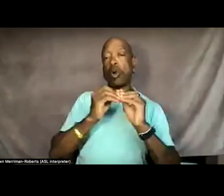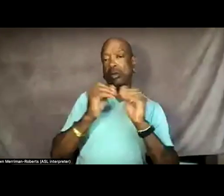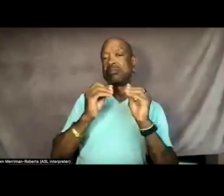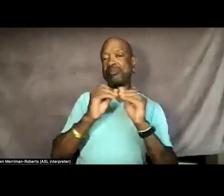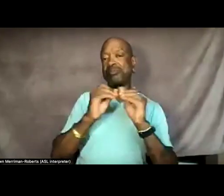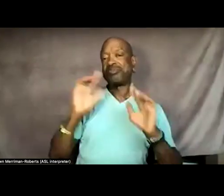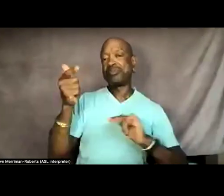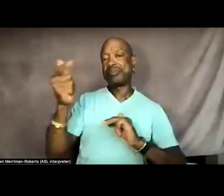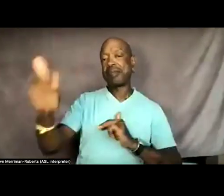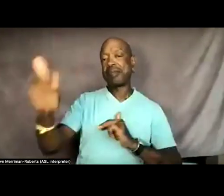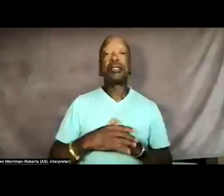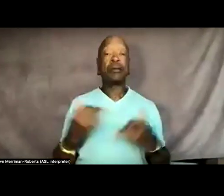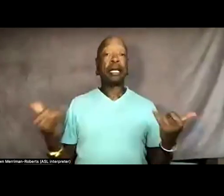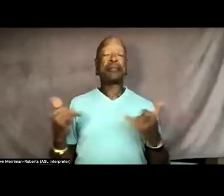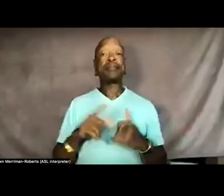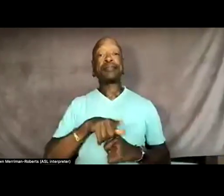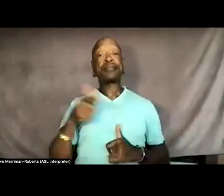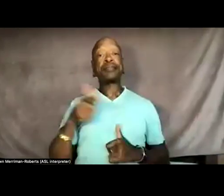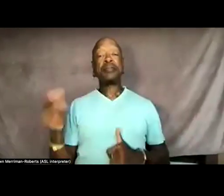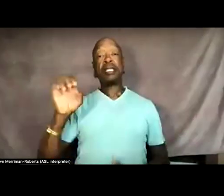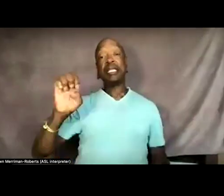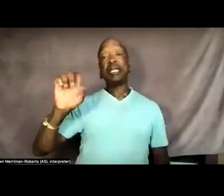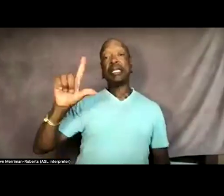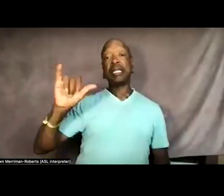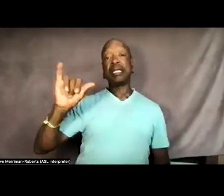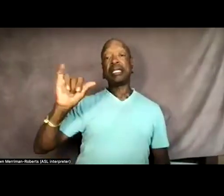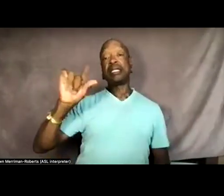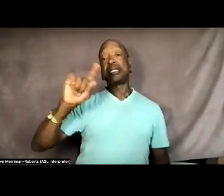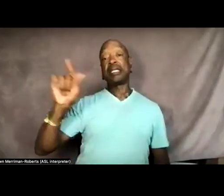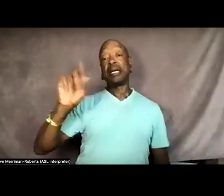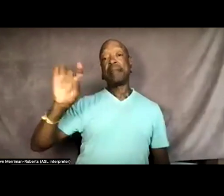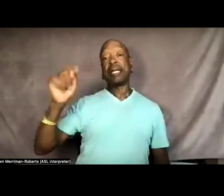I'm going to turn it over to Elizabeth to share more about Masks for Equity the group bringing you